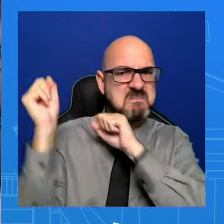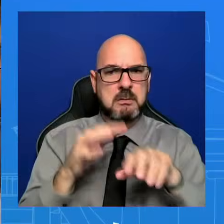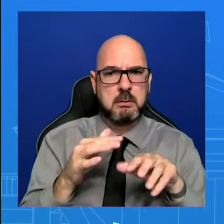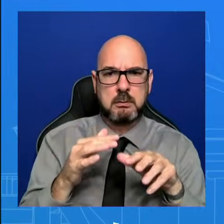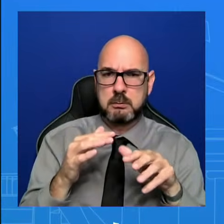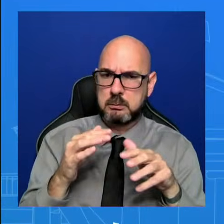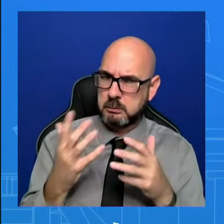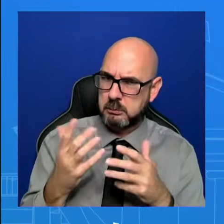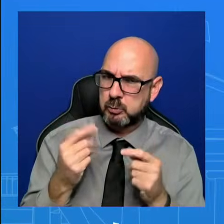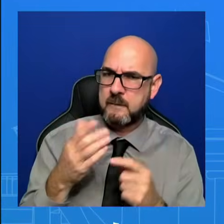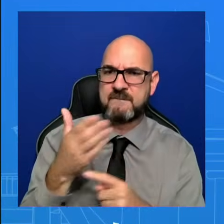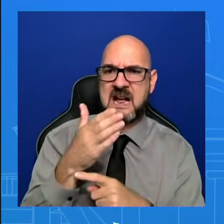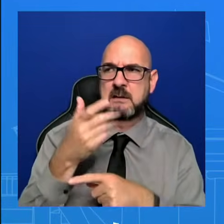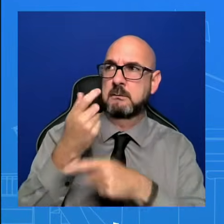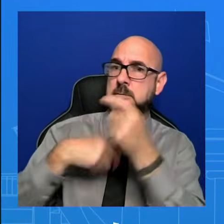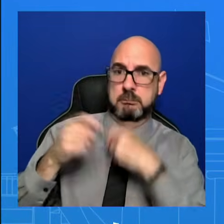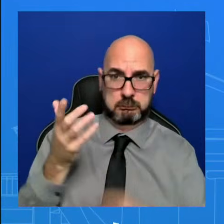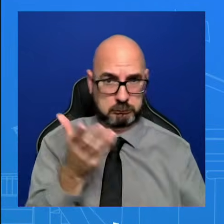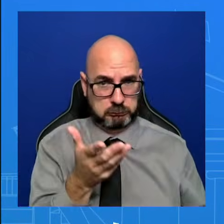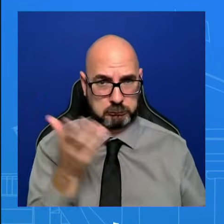Ms. Jean-Pierre: What I will say is this.